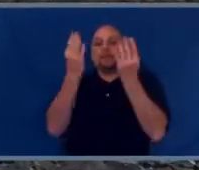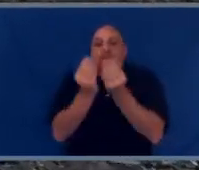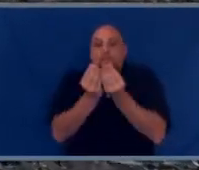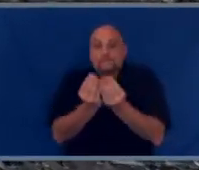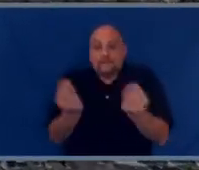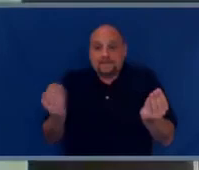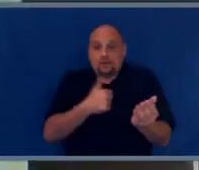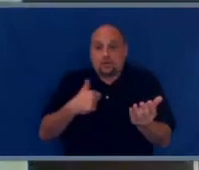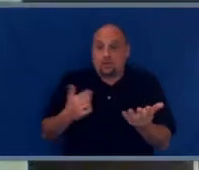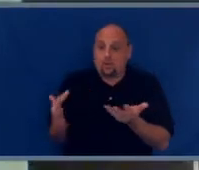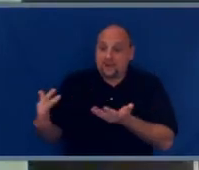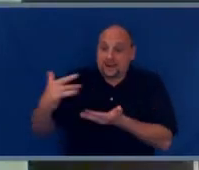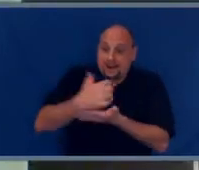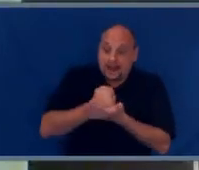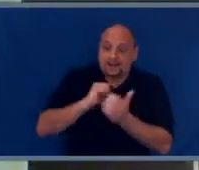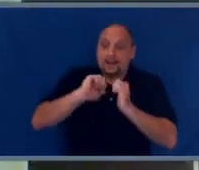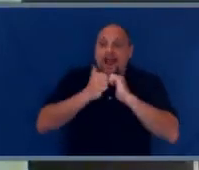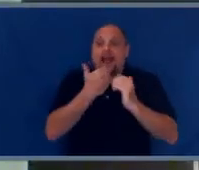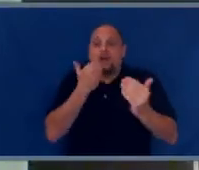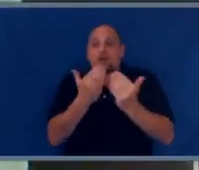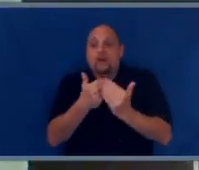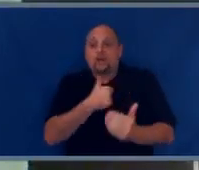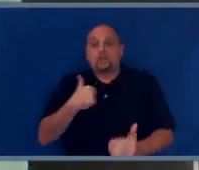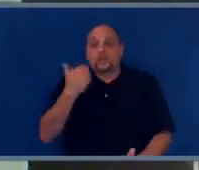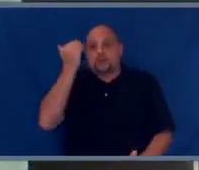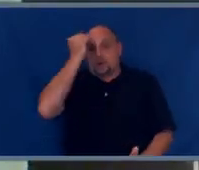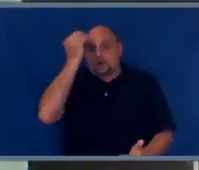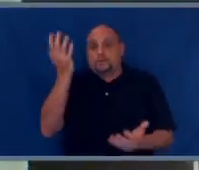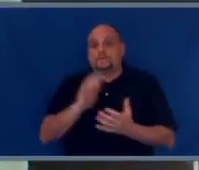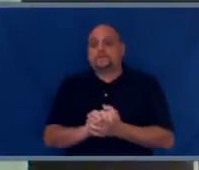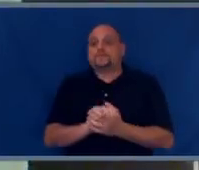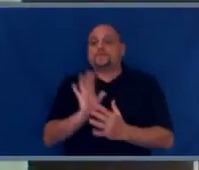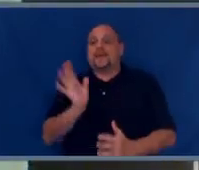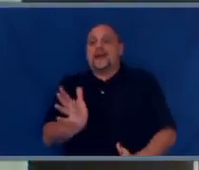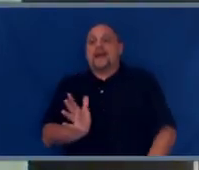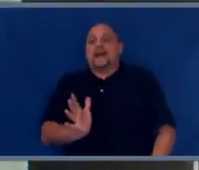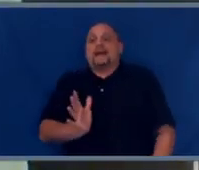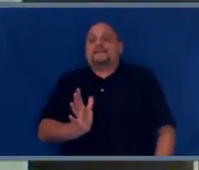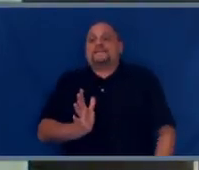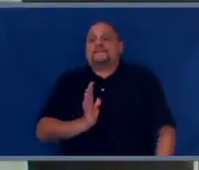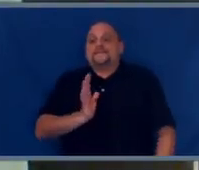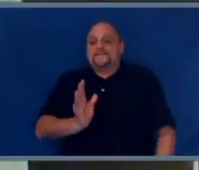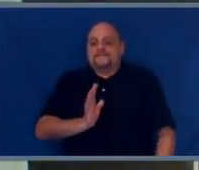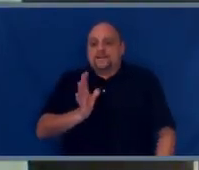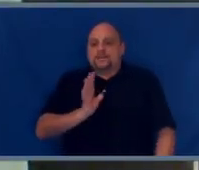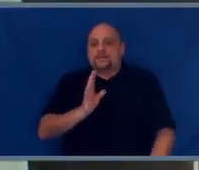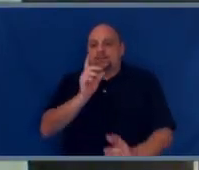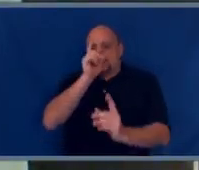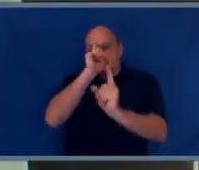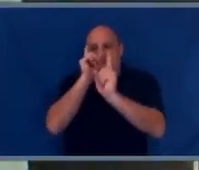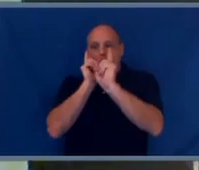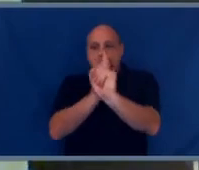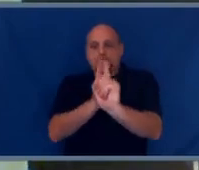WELL WE KNOW THAT. THE OFFICIAL MISSION PROCESS, IT'S GOING TO HAPPEN LATER THIS